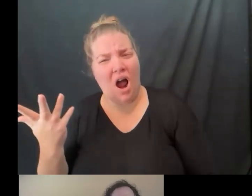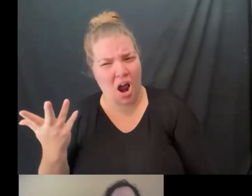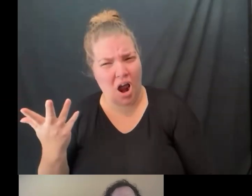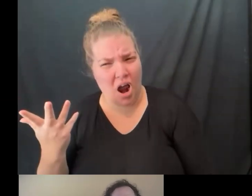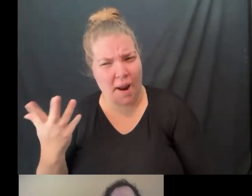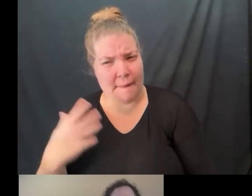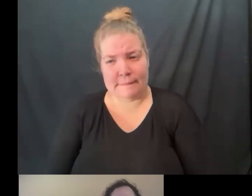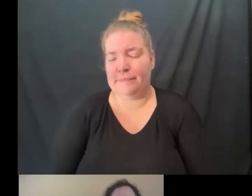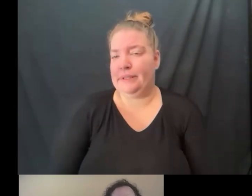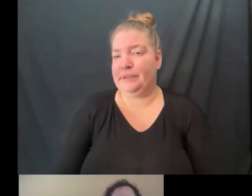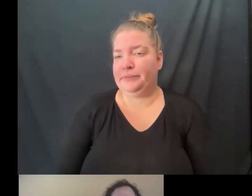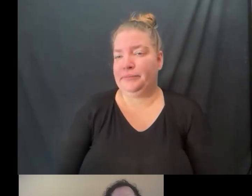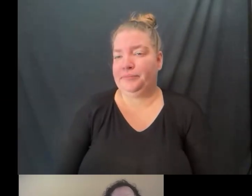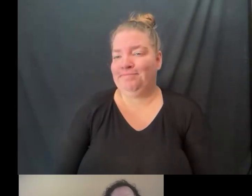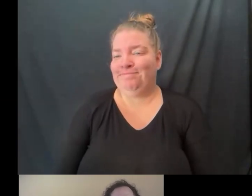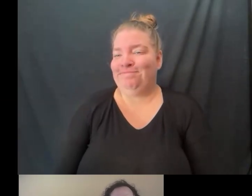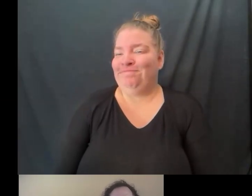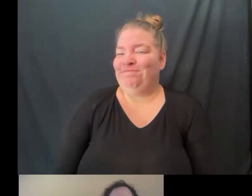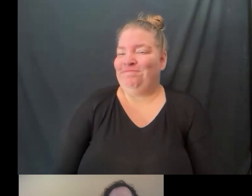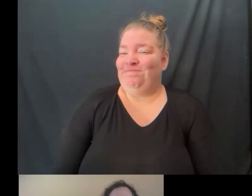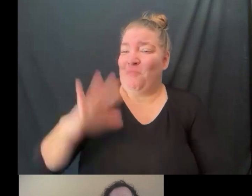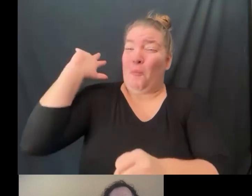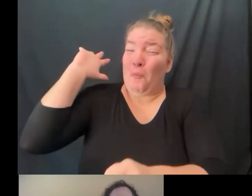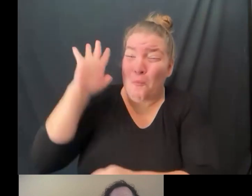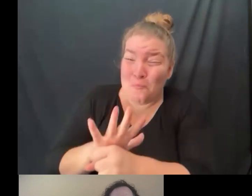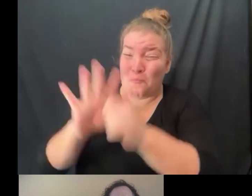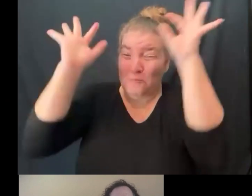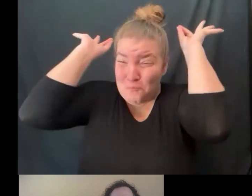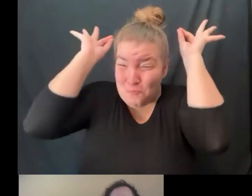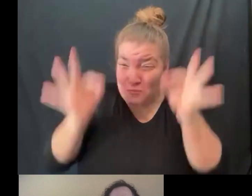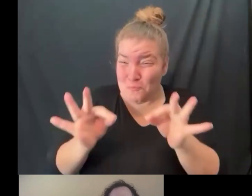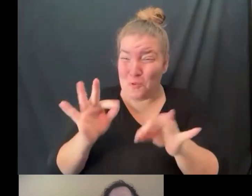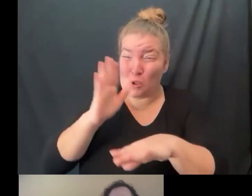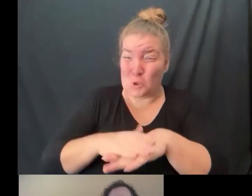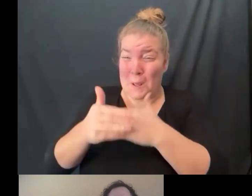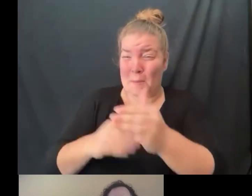And ESDC doesn't commit to a Phase 2,